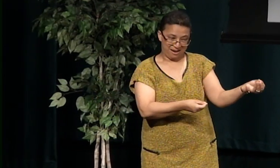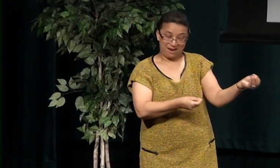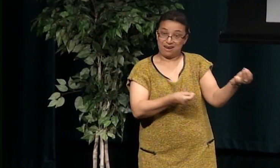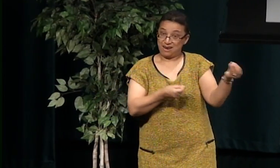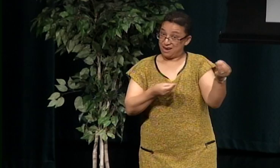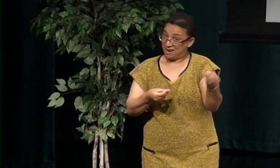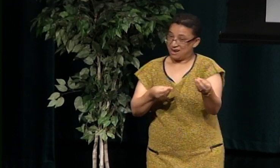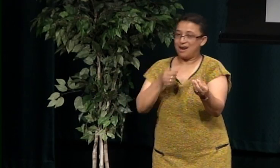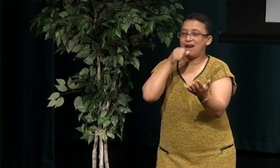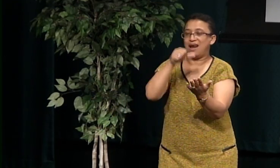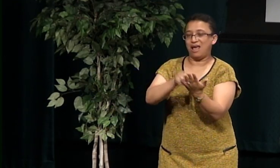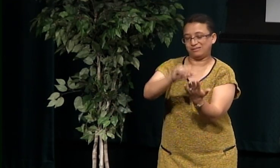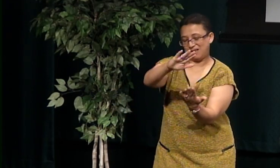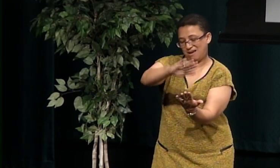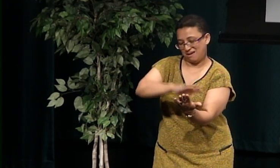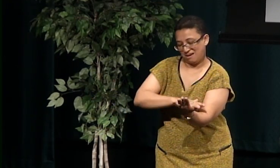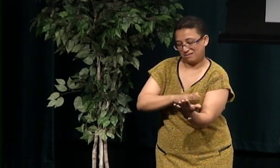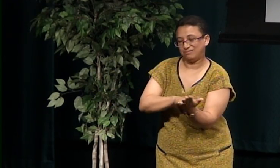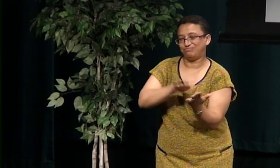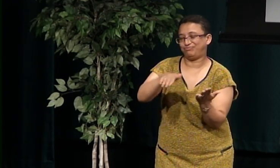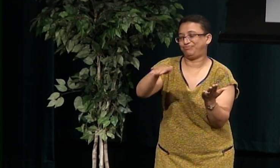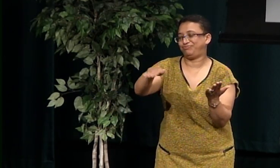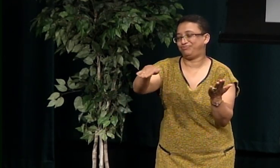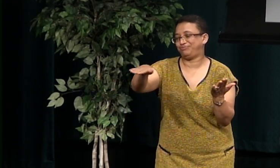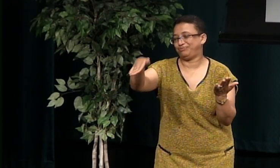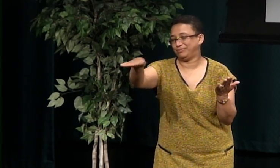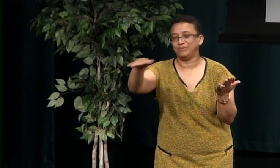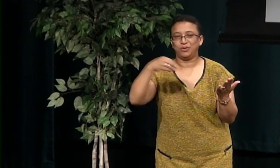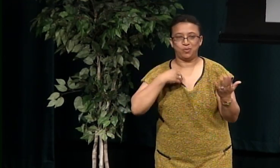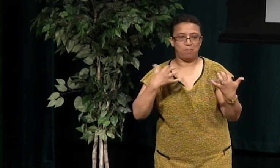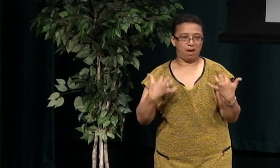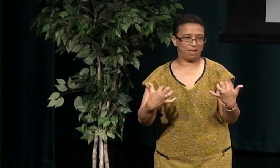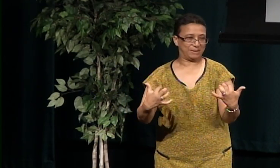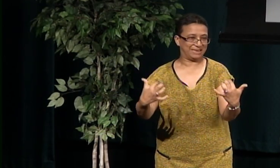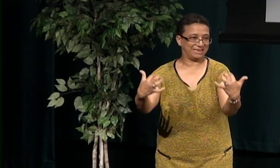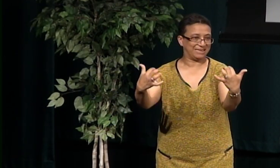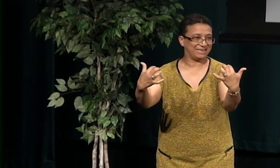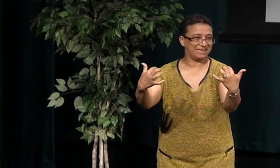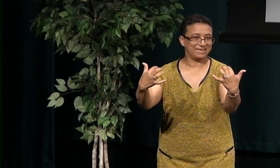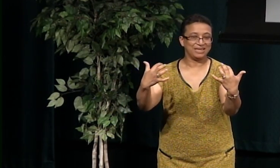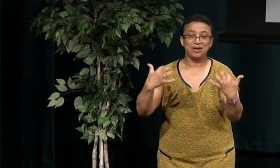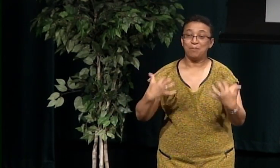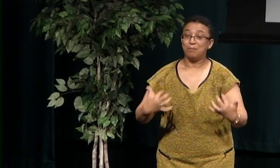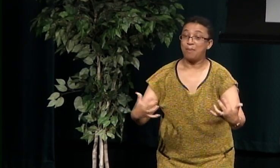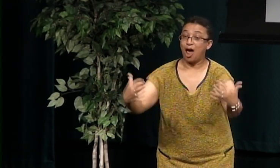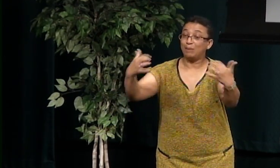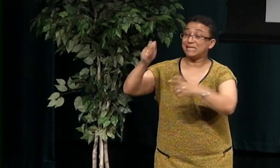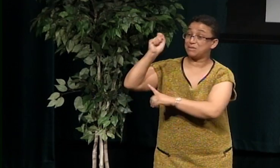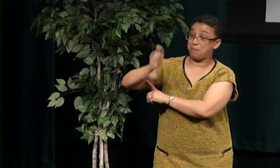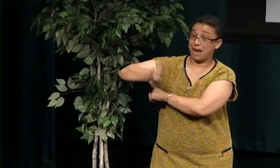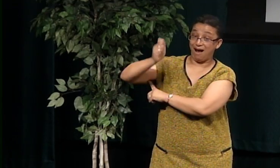And then that letter is sent to parliament